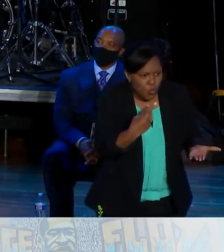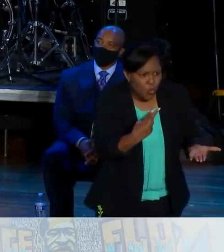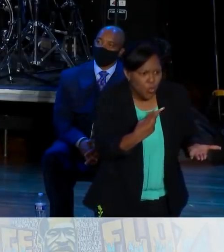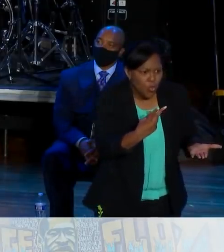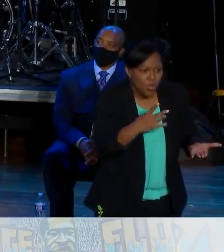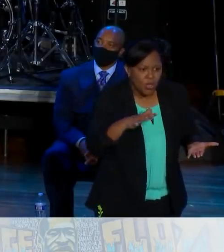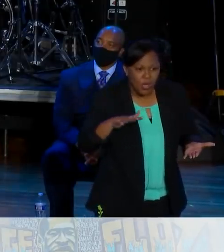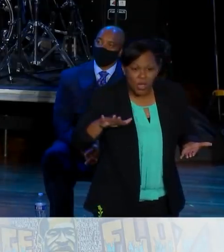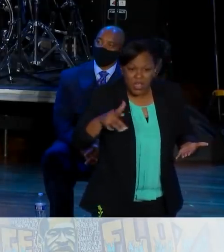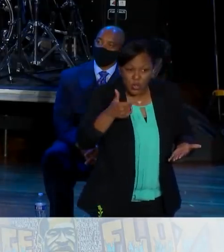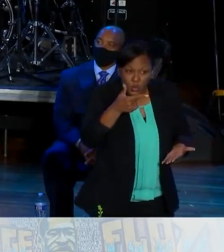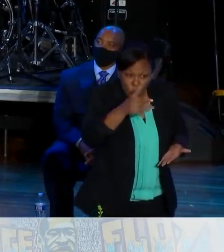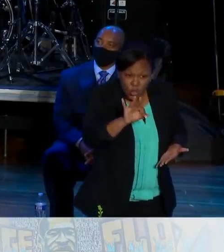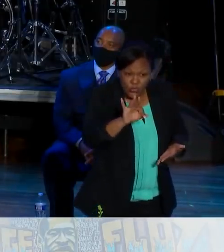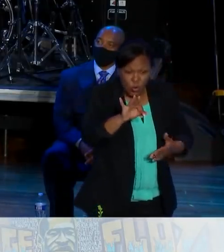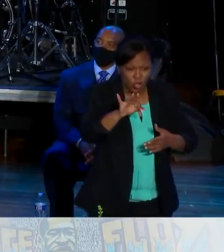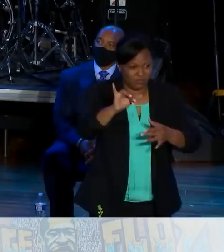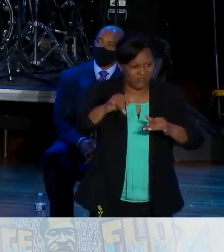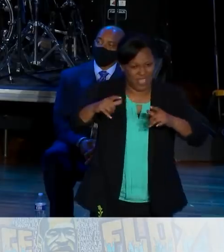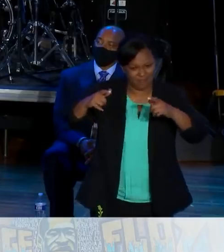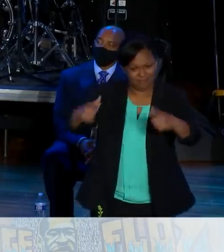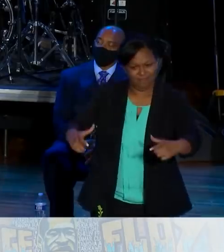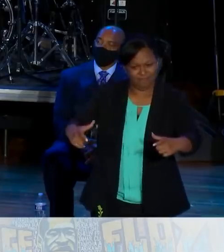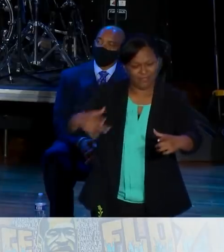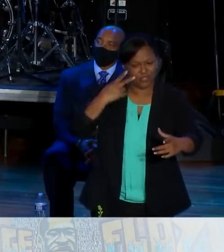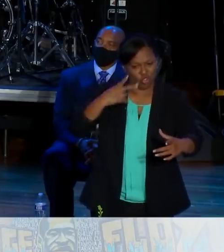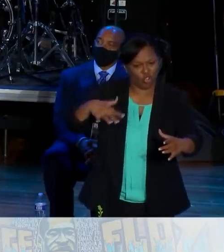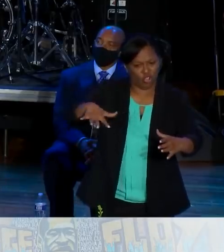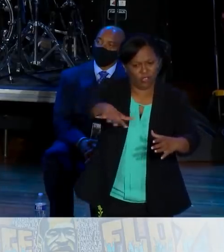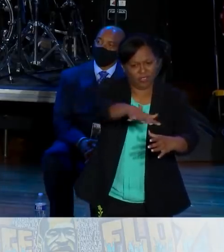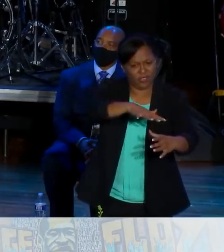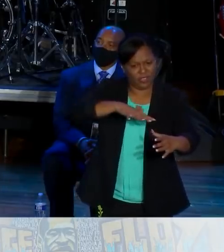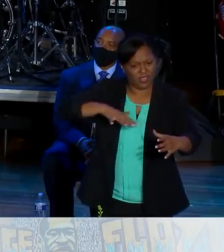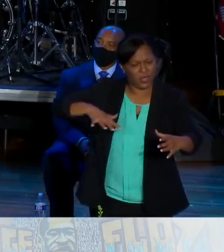AND WHEN I STOOD AT THAT SPOT,